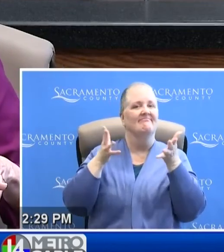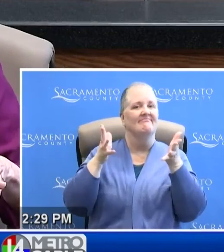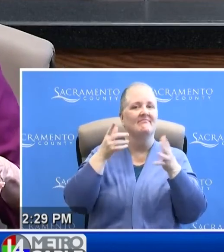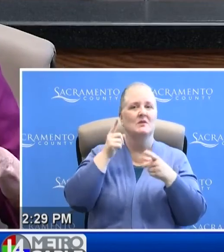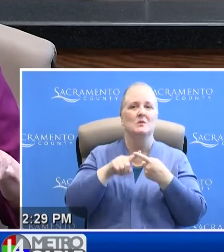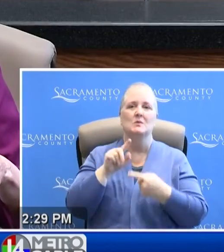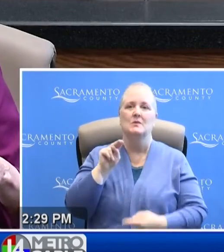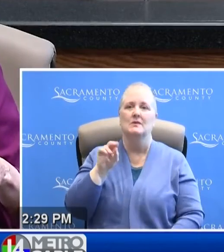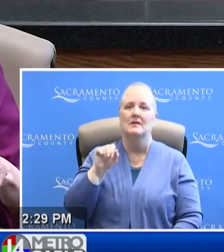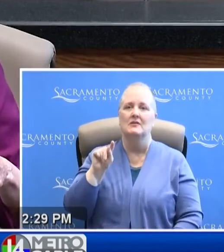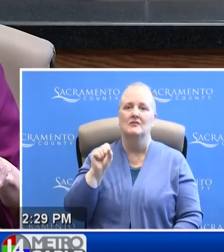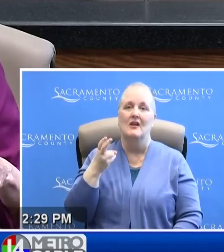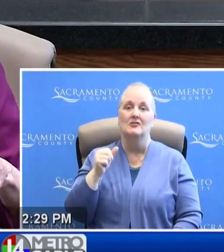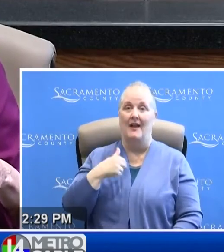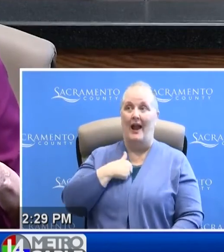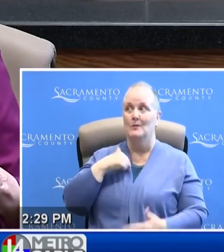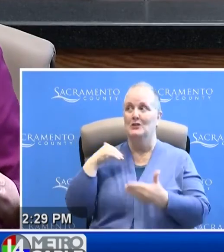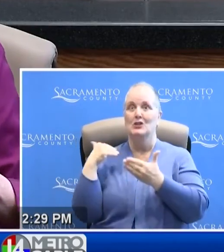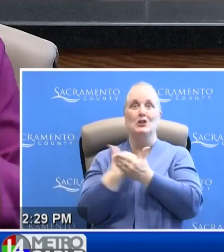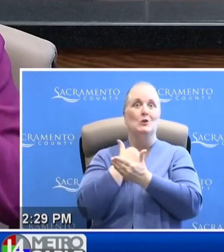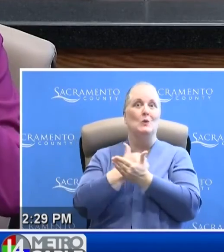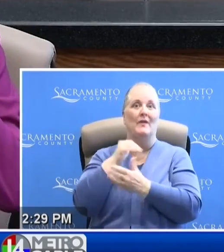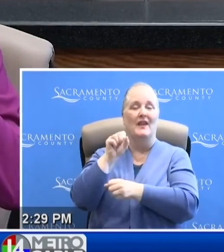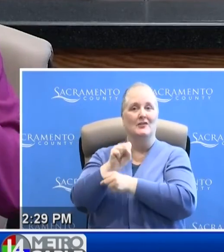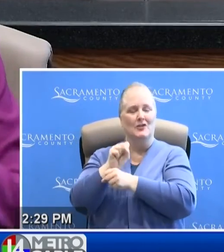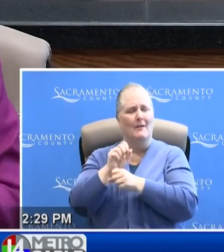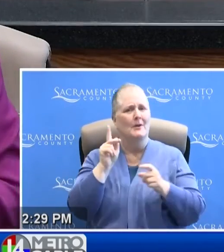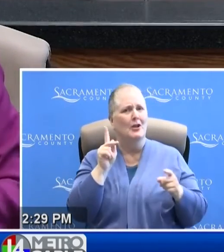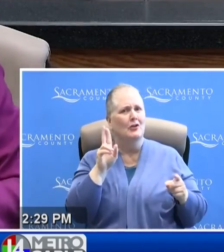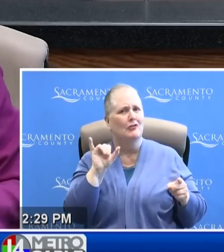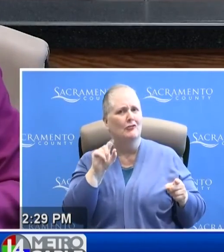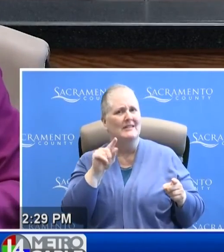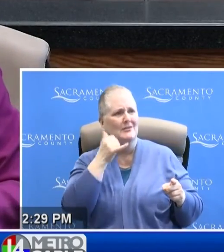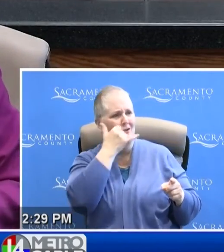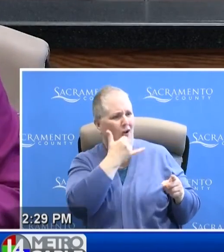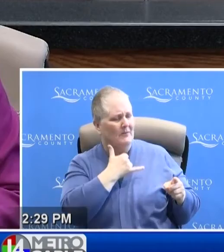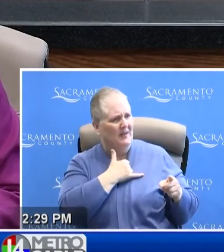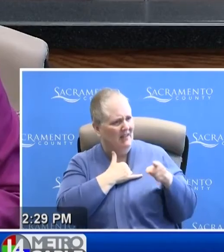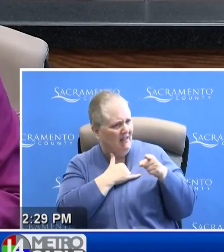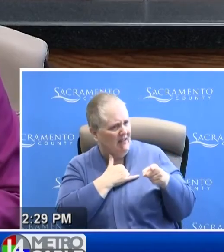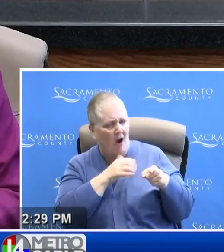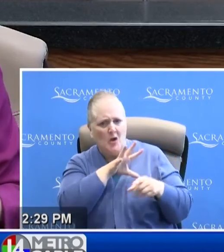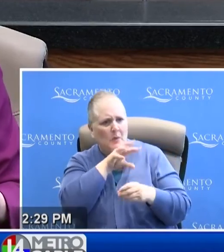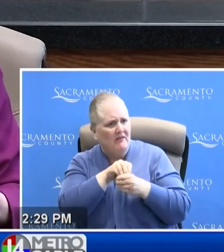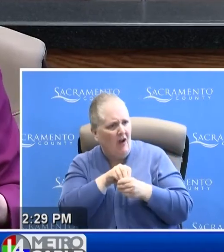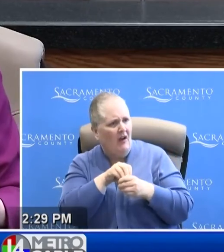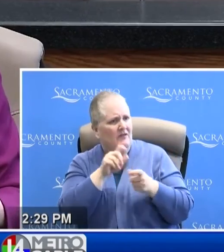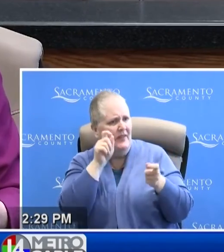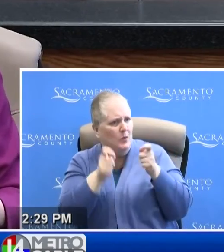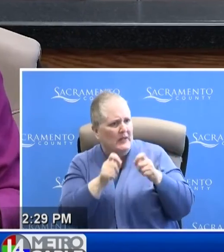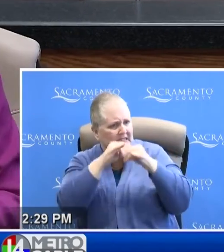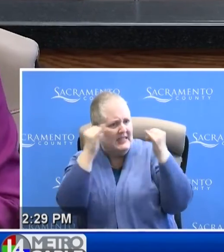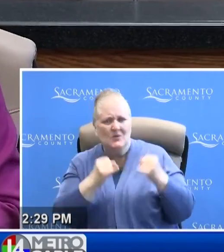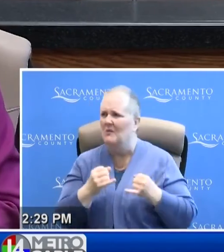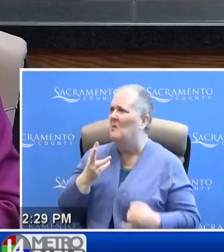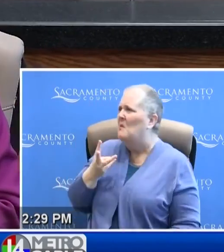new in this job and Krista called me and said, Hey, are you on top of this redistricting thing? I'm like, What are you talking about?